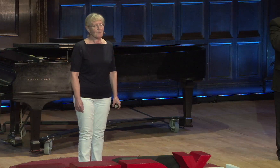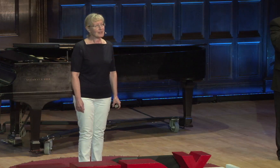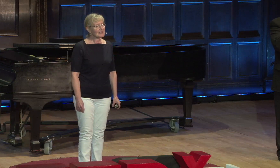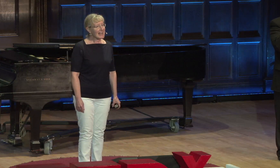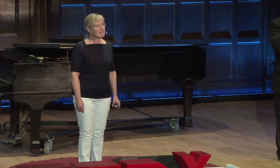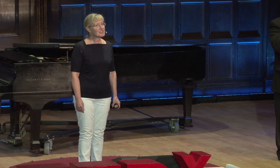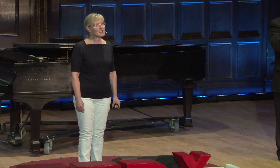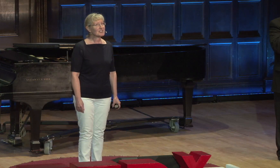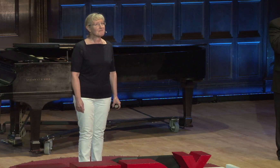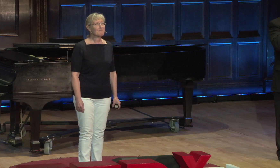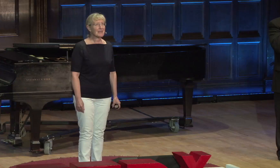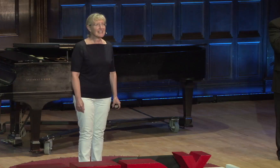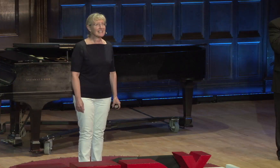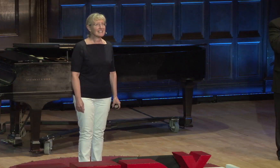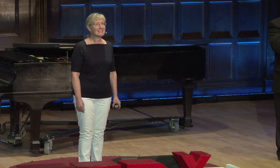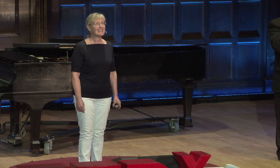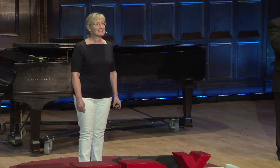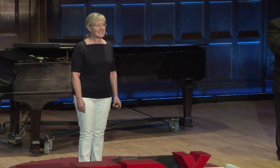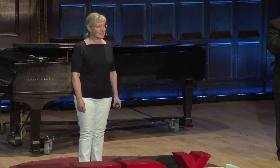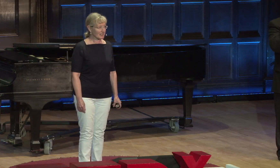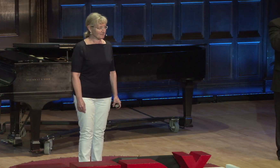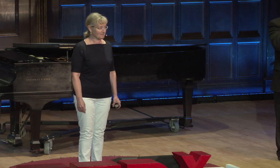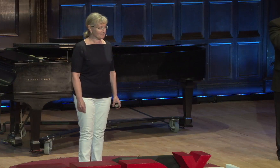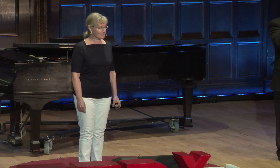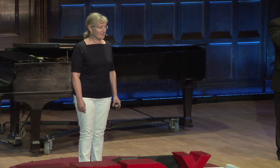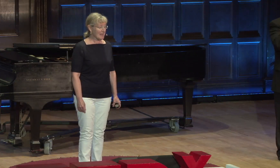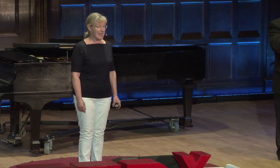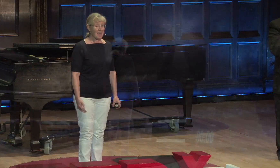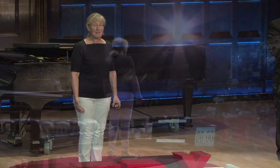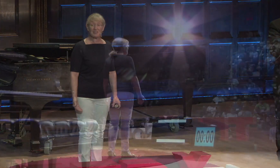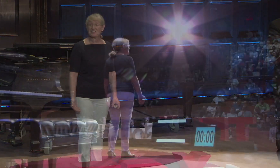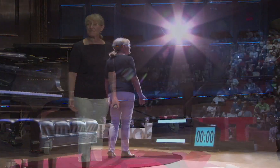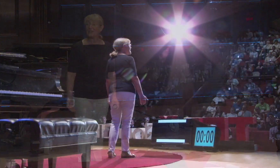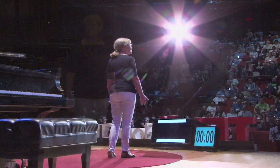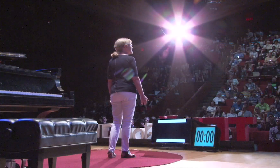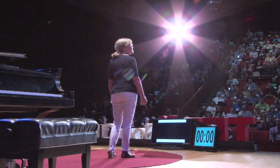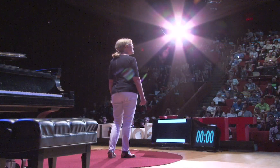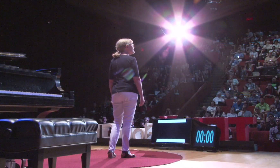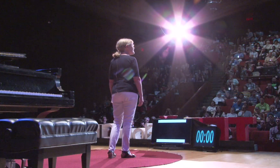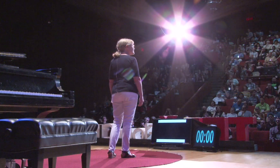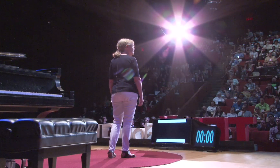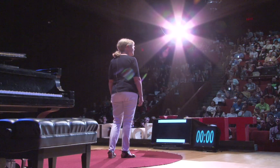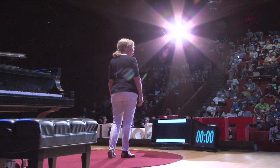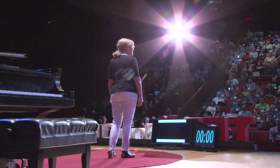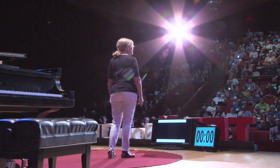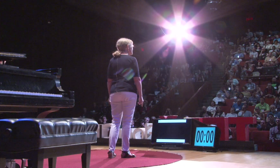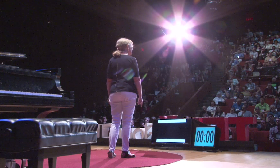But language shouldn't be a secret. Thousands of families have benefited from cueing,